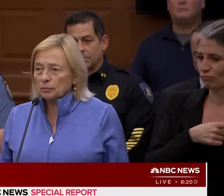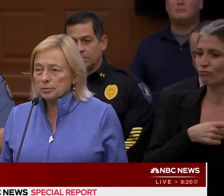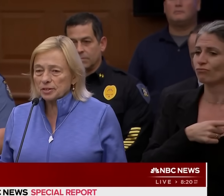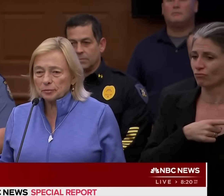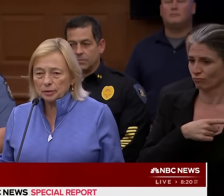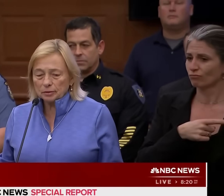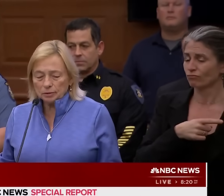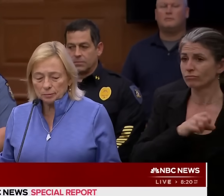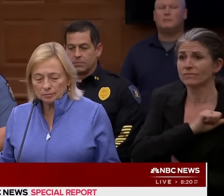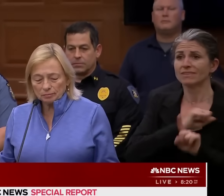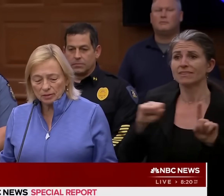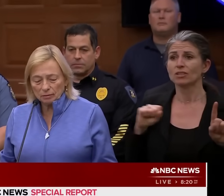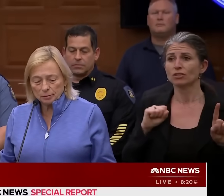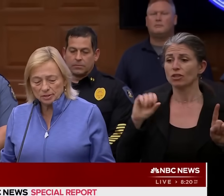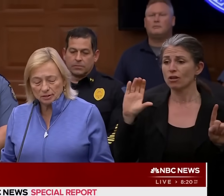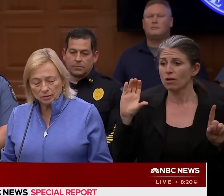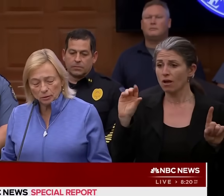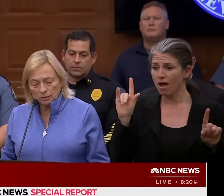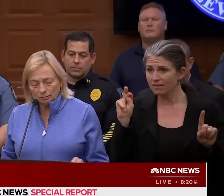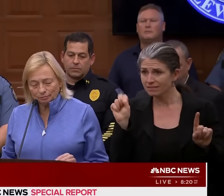I'VE CALLED PRESIDENT BIDEN TO